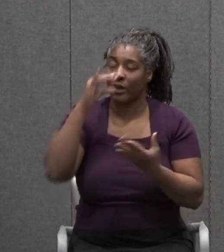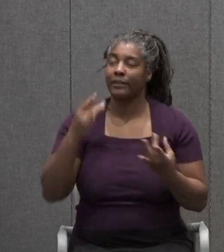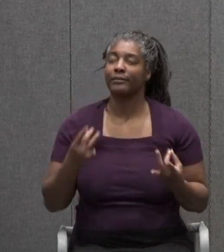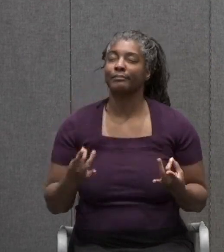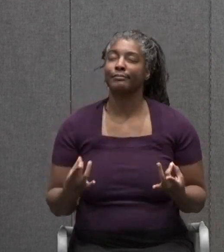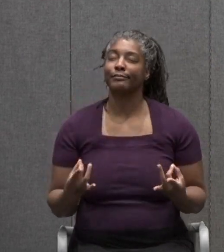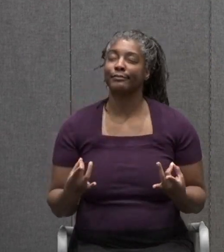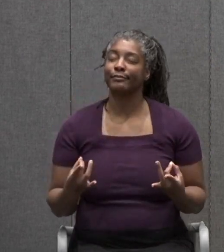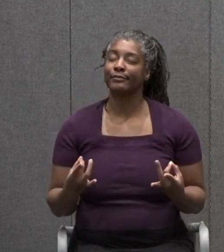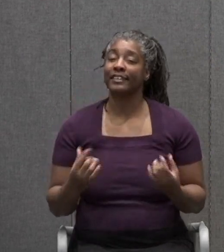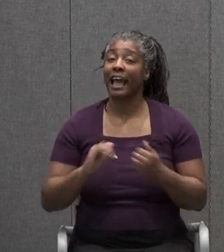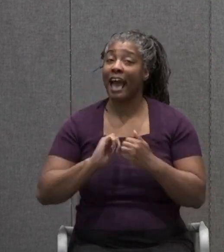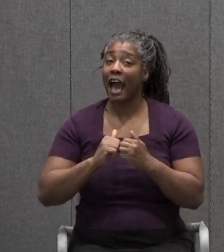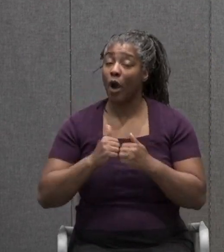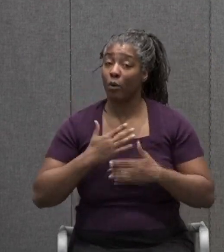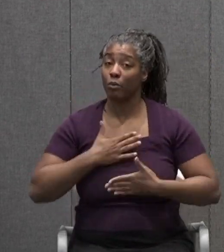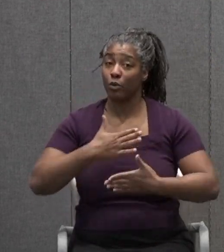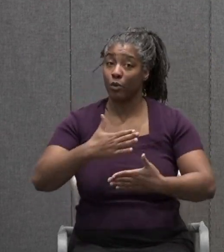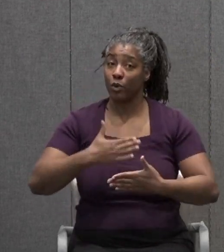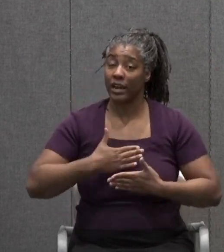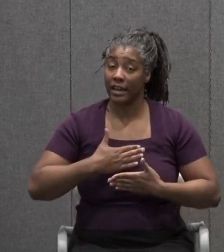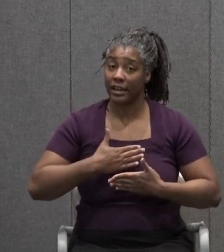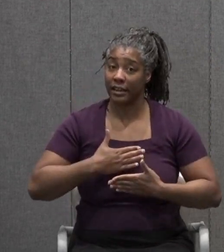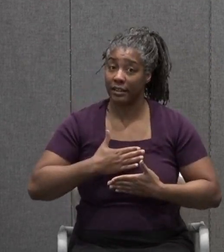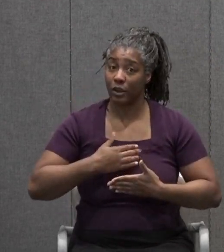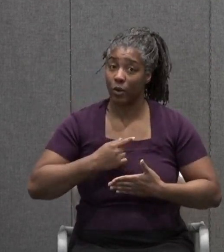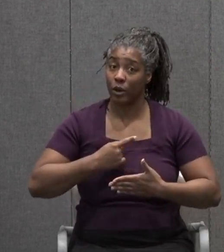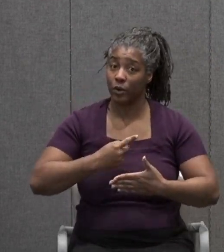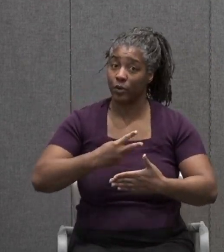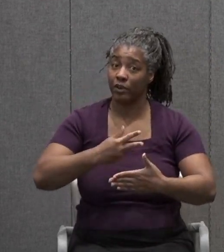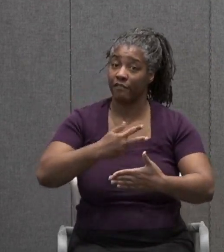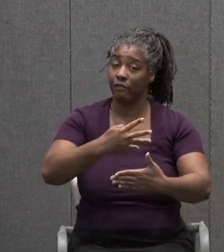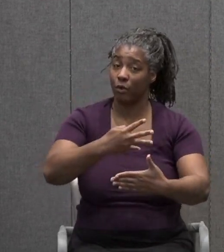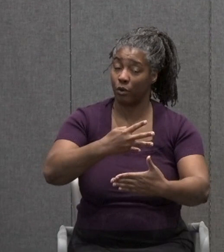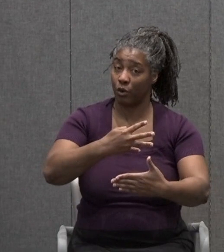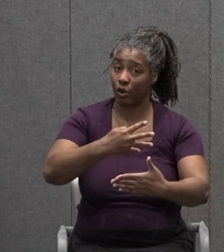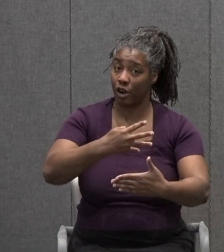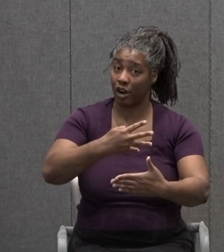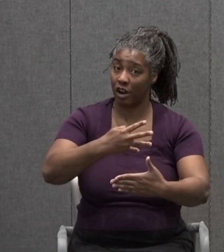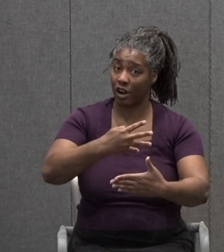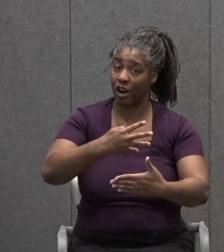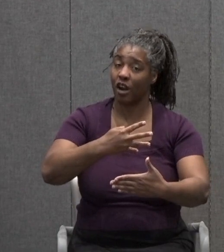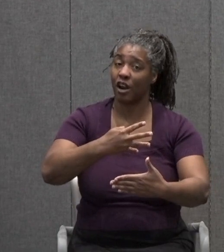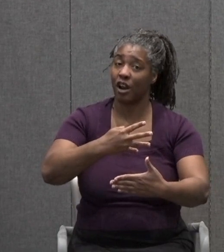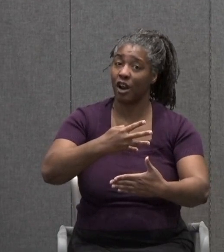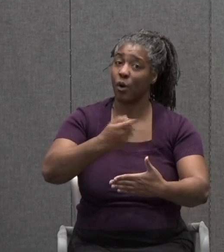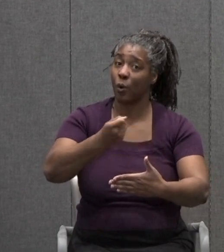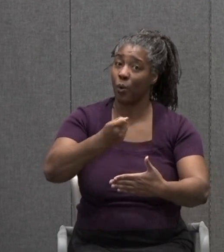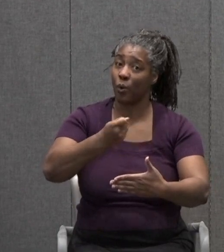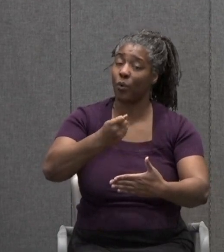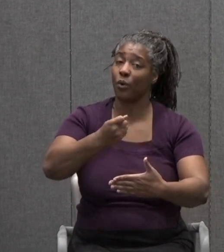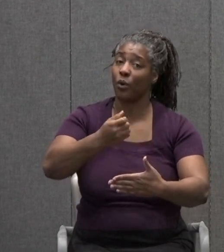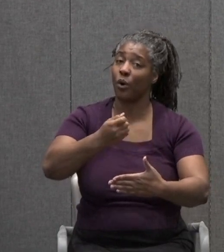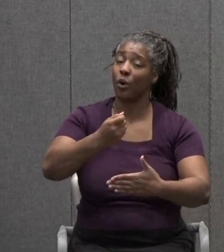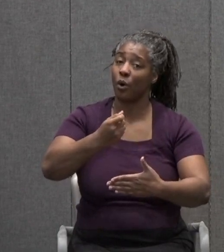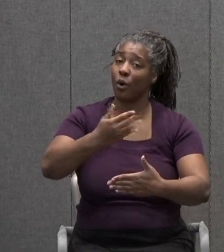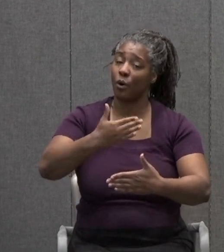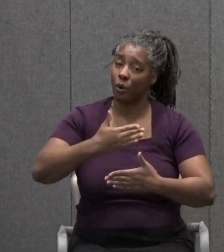and the piece begins with me. When you're feeling stressed out, that's what I really